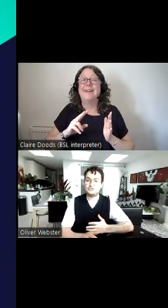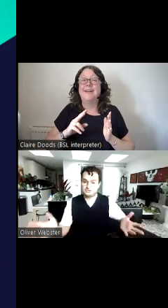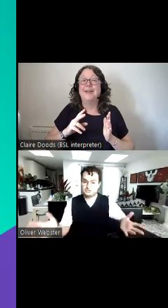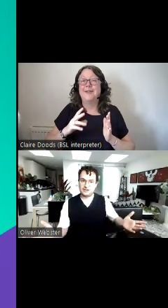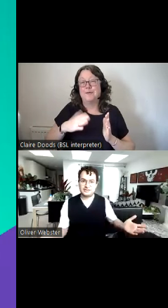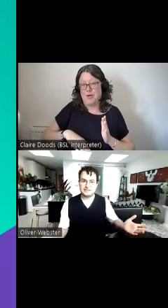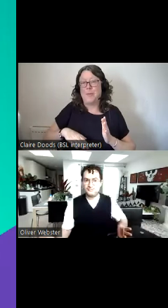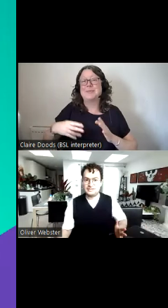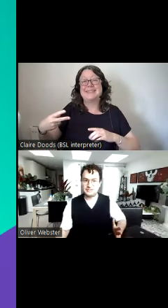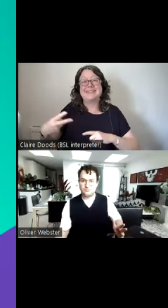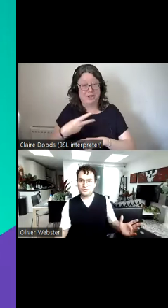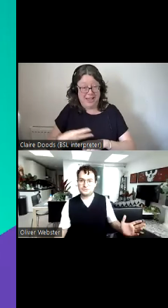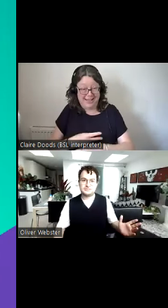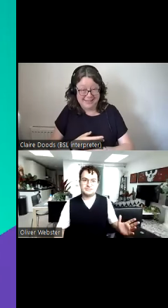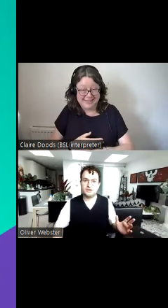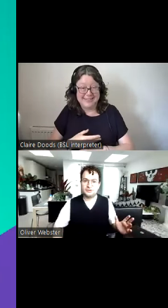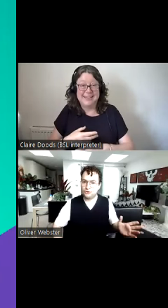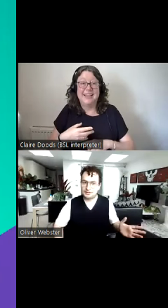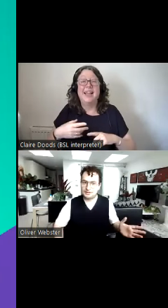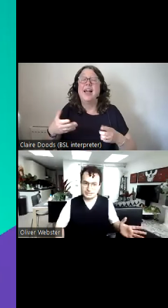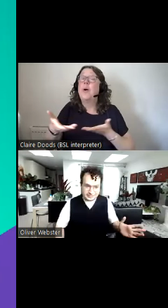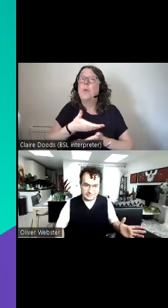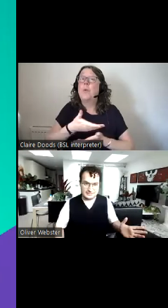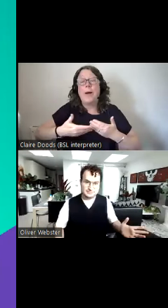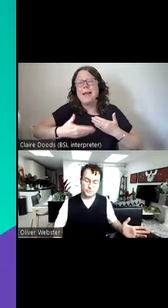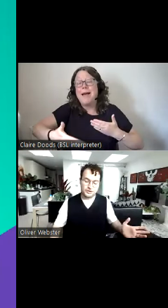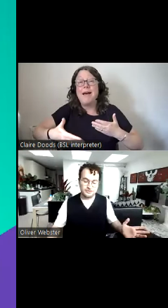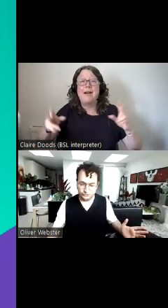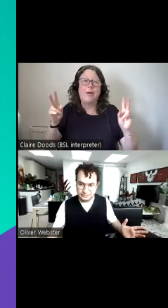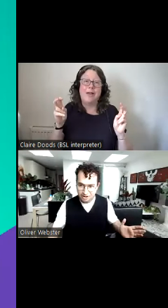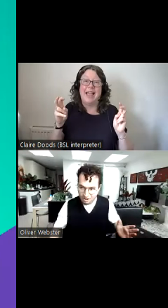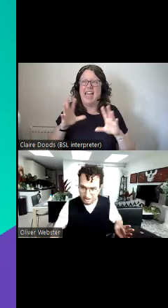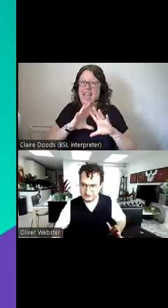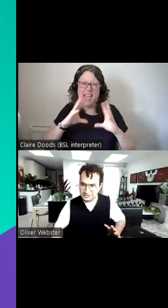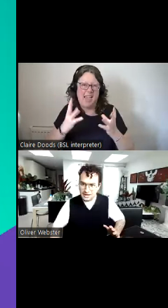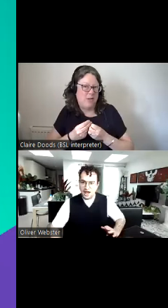This webinar is everything you ever wanted to know about subtitling but were afraid to ask.